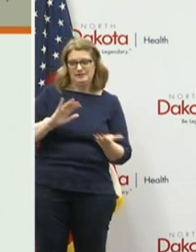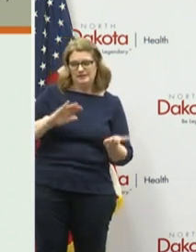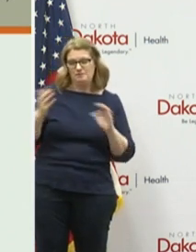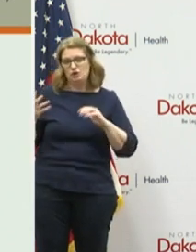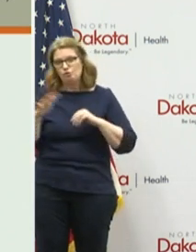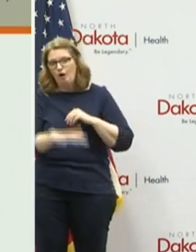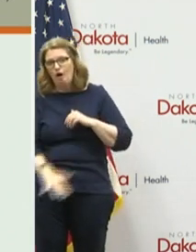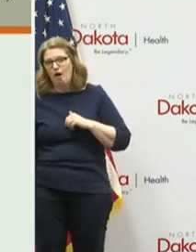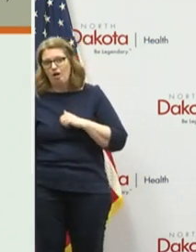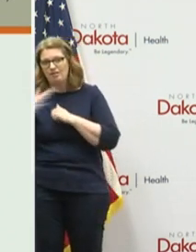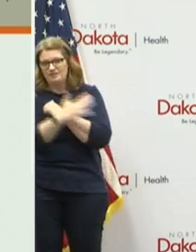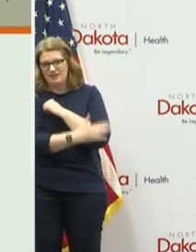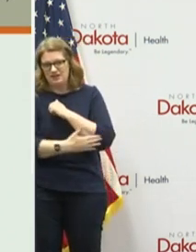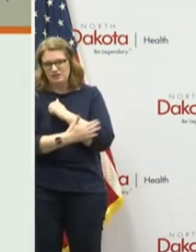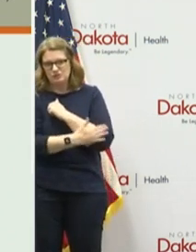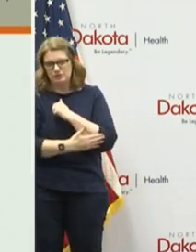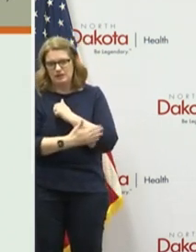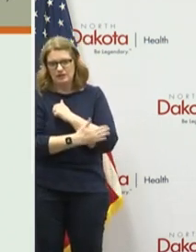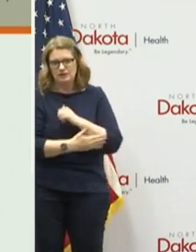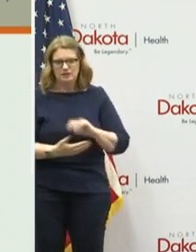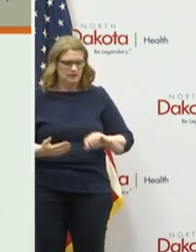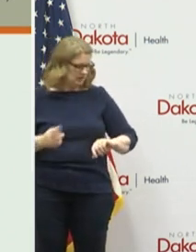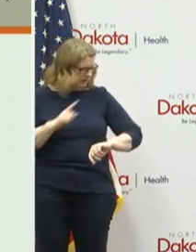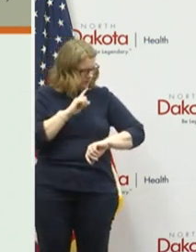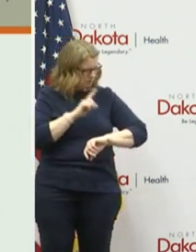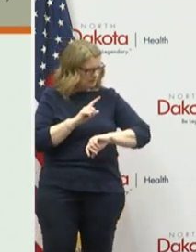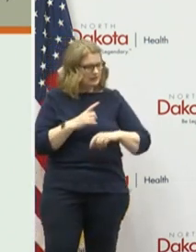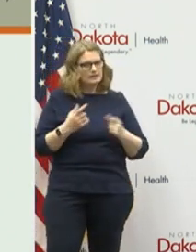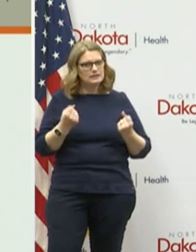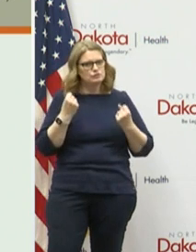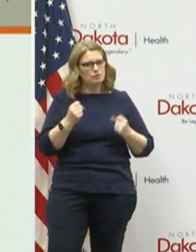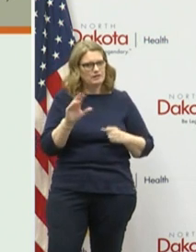YOU KNOW, ONE OF THE LOWEST RATES IN THE COUNTRY, AND,